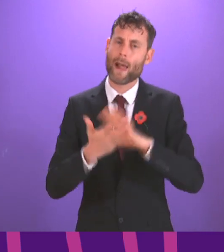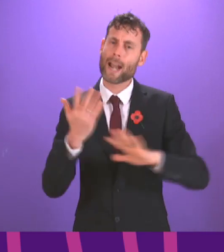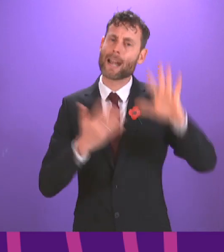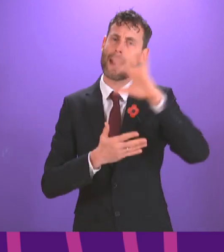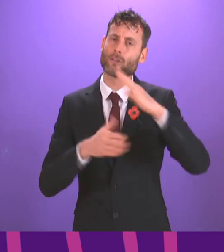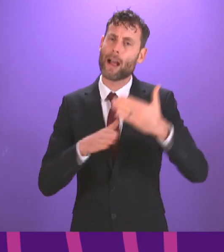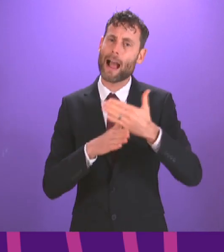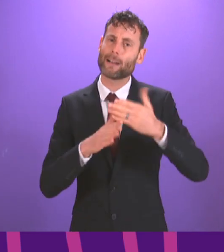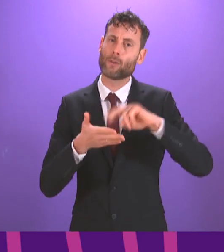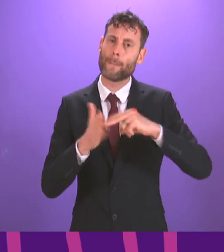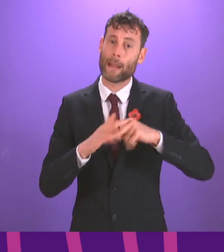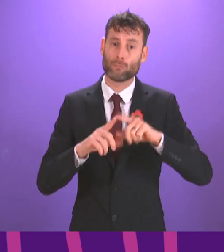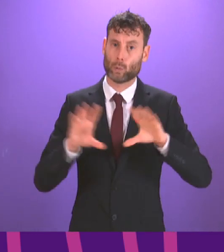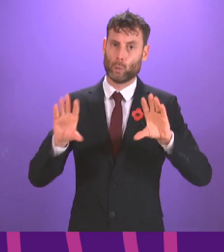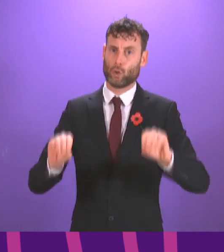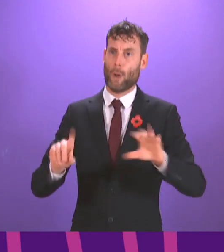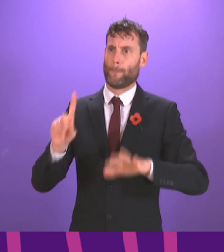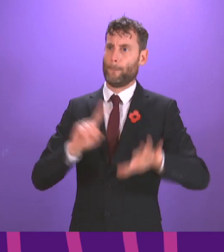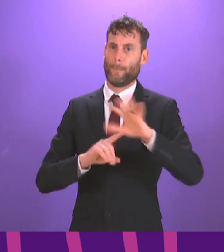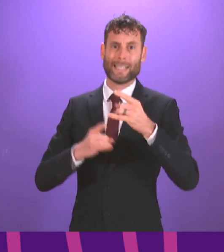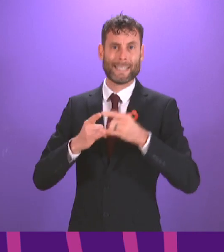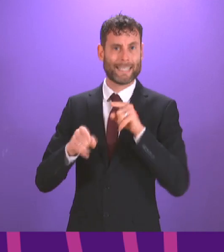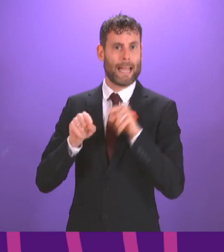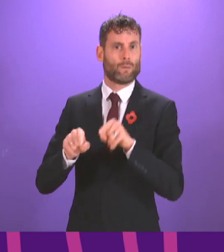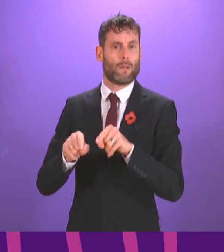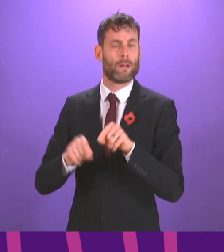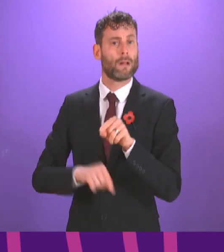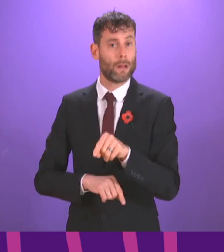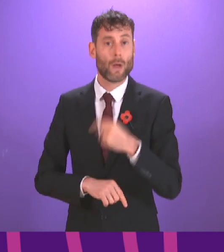to prevent and tackle child sexual exploitation. We have listened carefully to child-protection